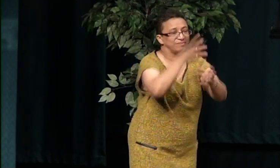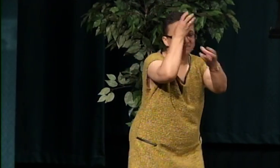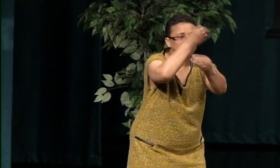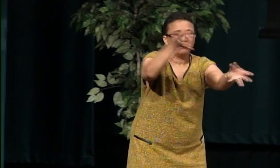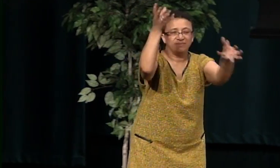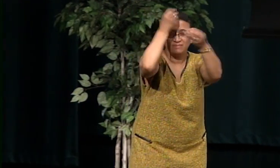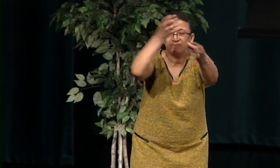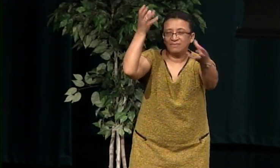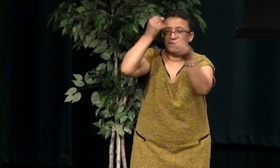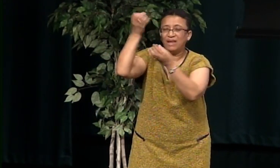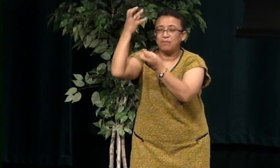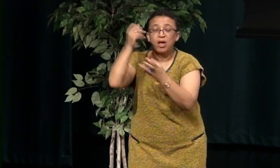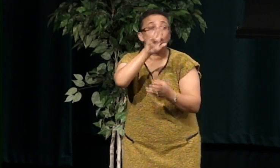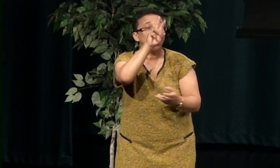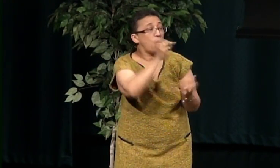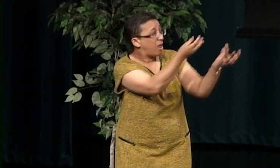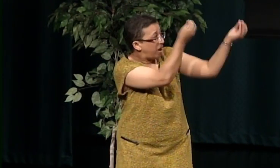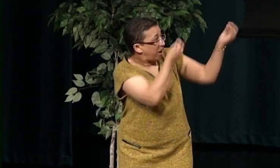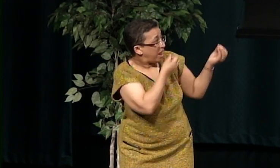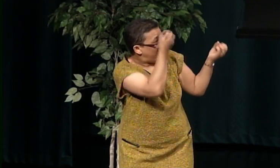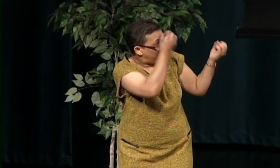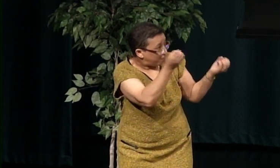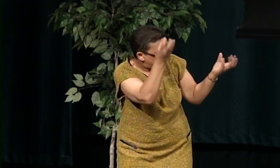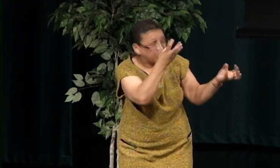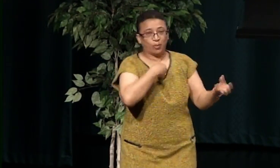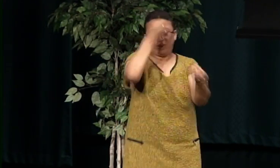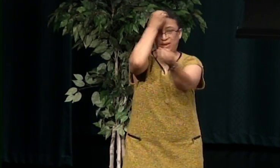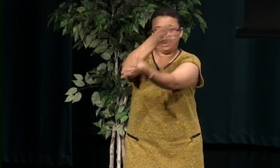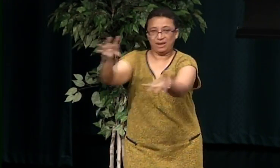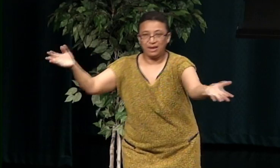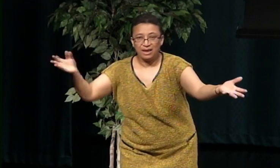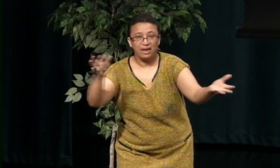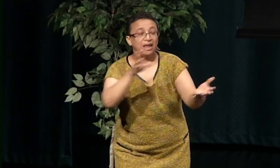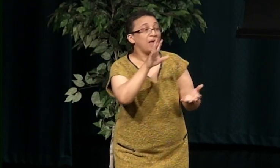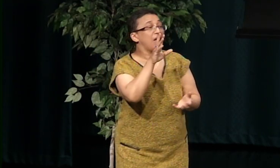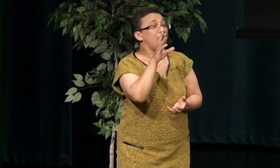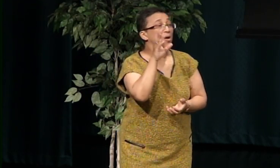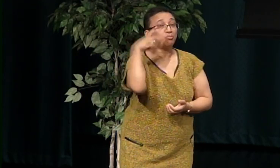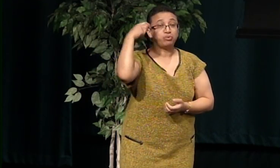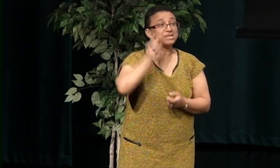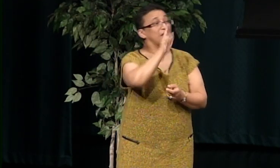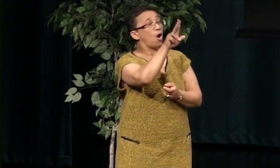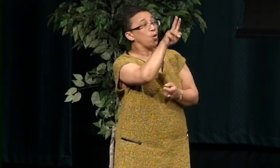We want to make sure that any information we get